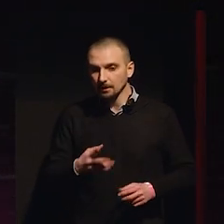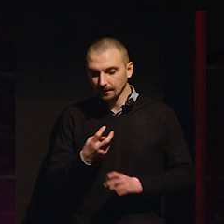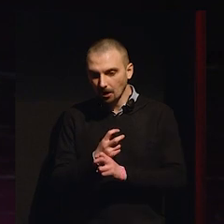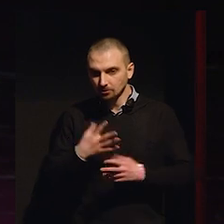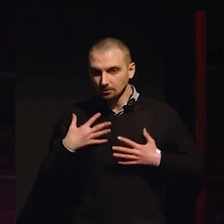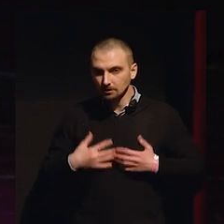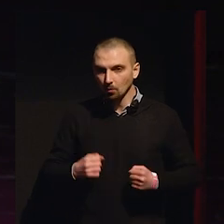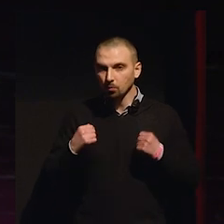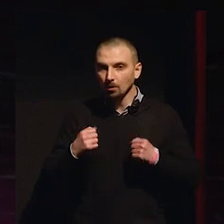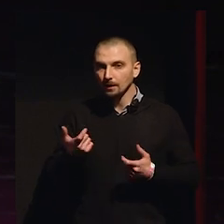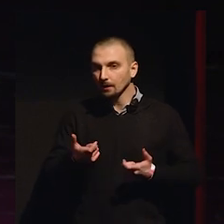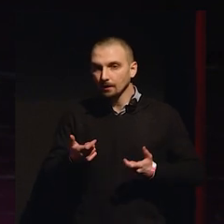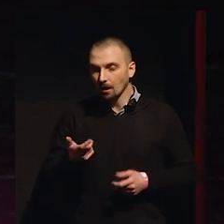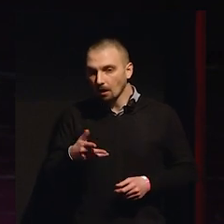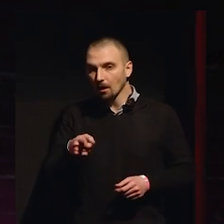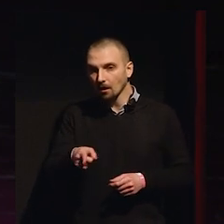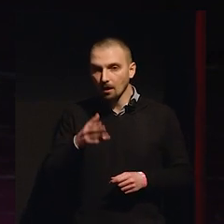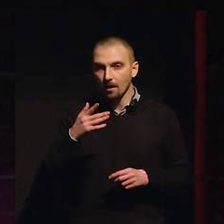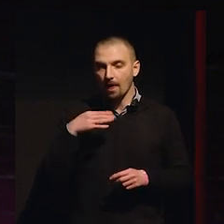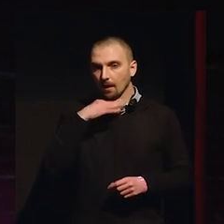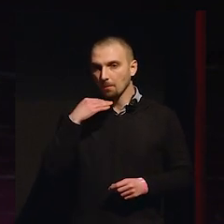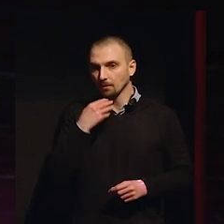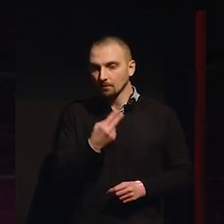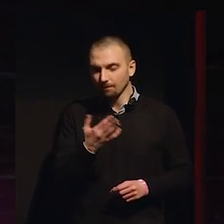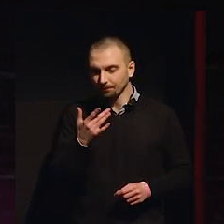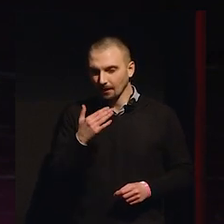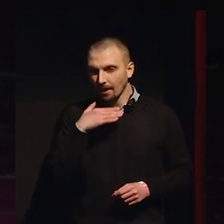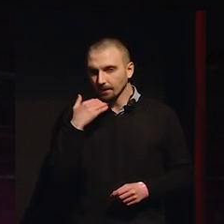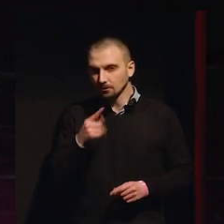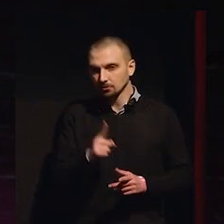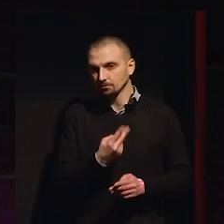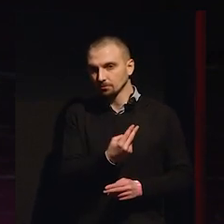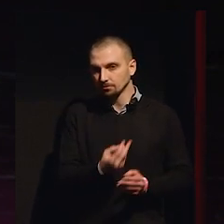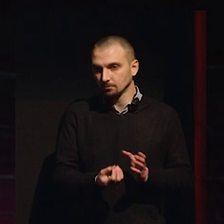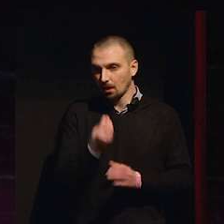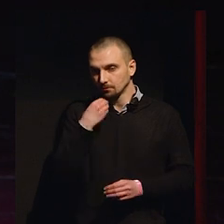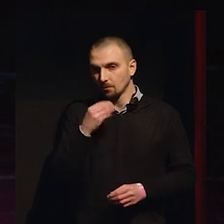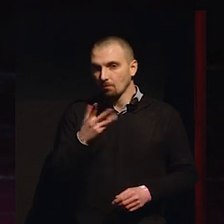That collagen that we paid a lot of money for, enzymes, and antibodies we heard about a lot during the pandemic,